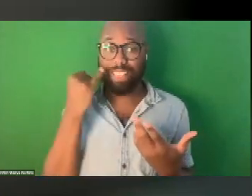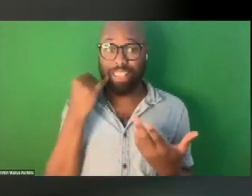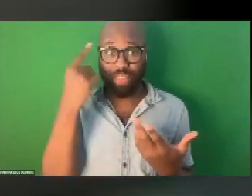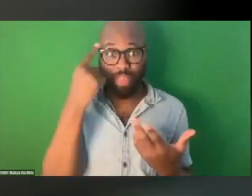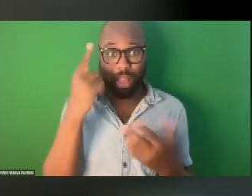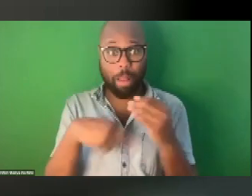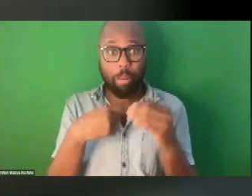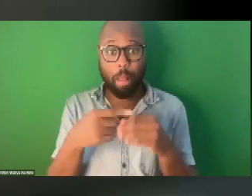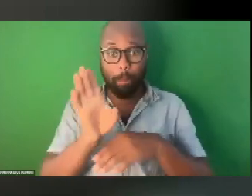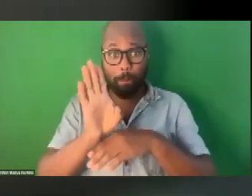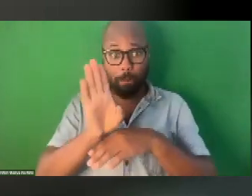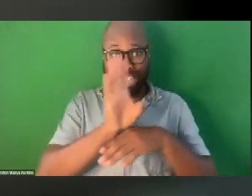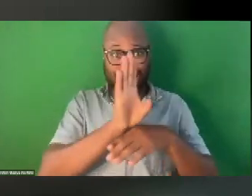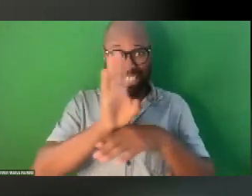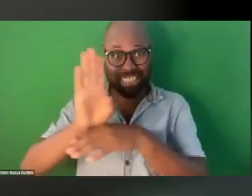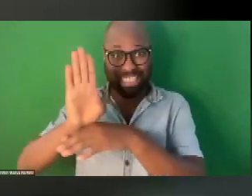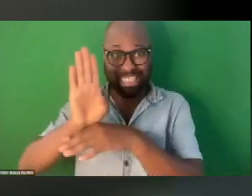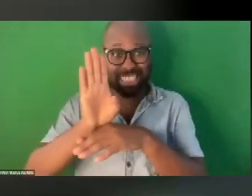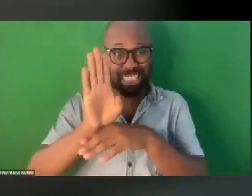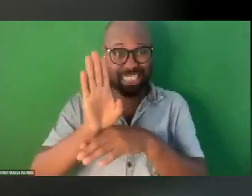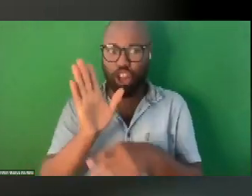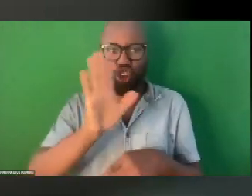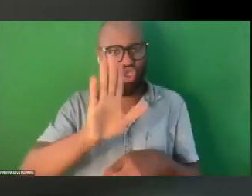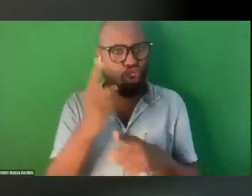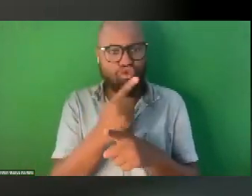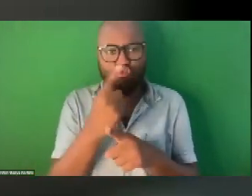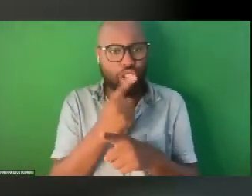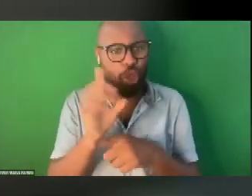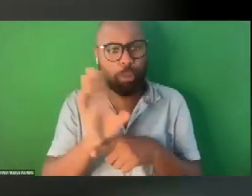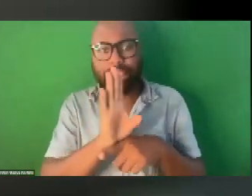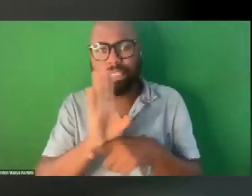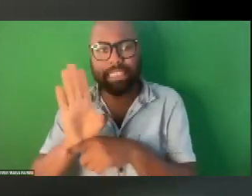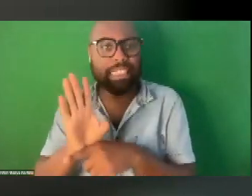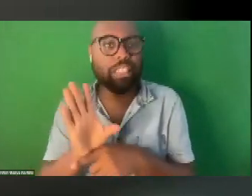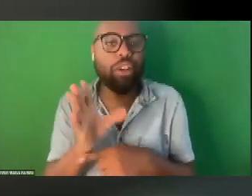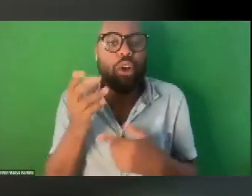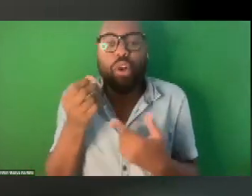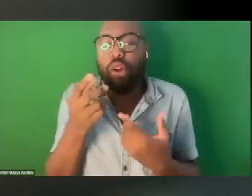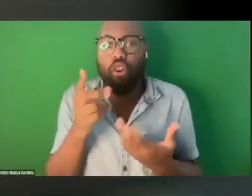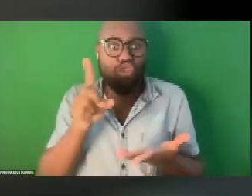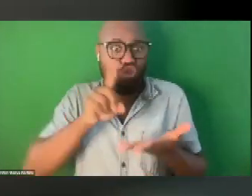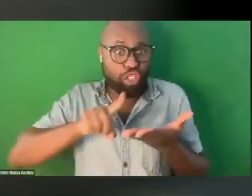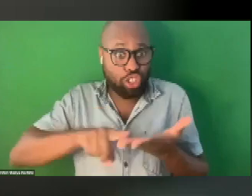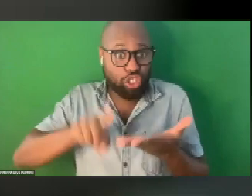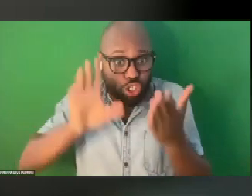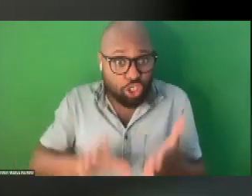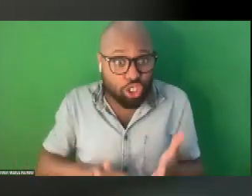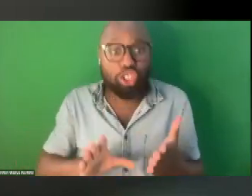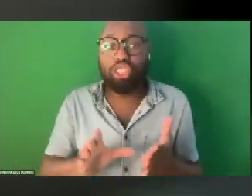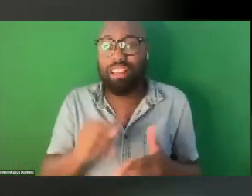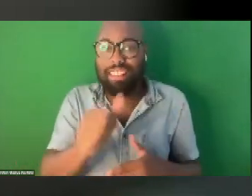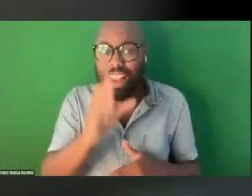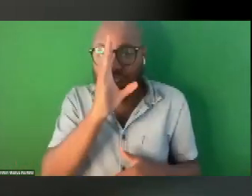just your regular businesses, or as researchers, the indirect stuff that our organizations